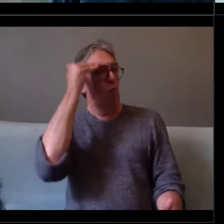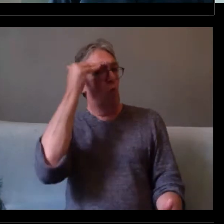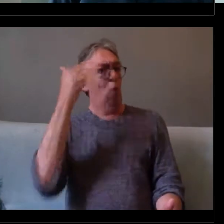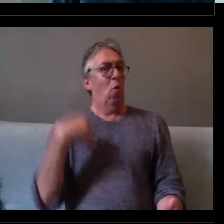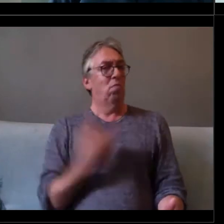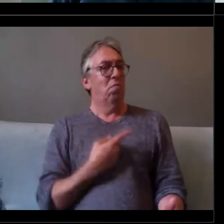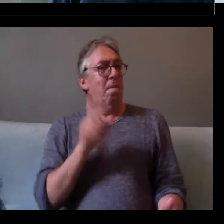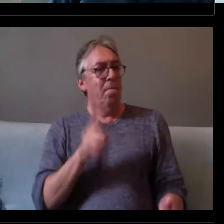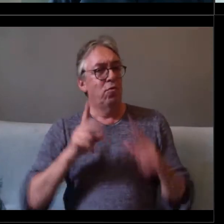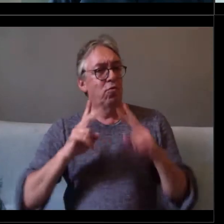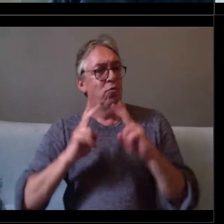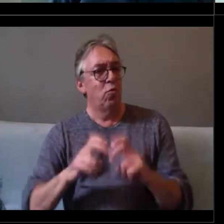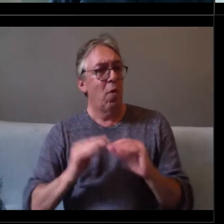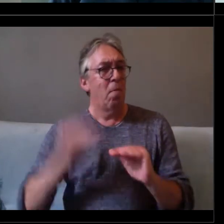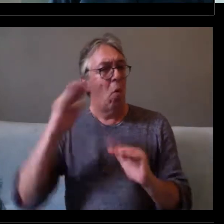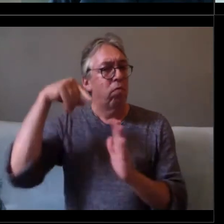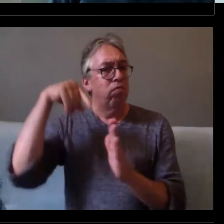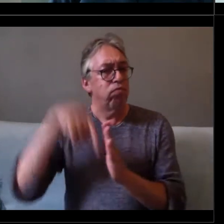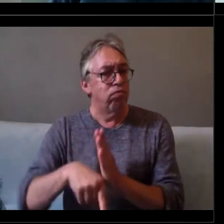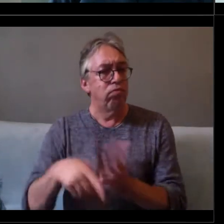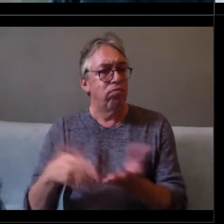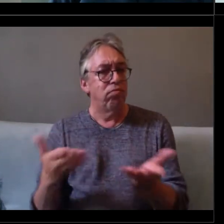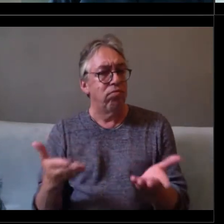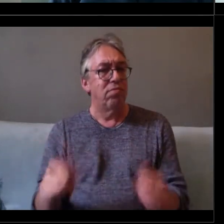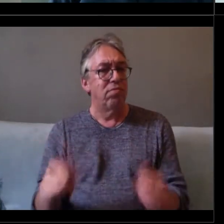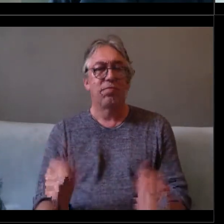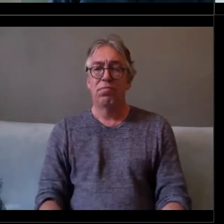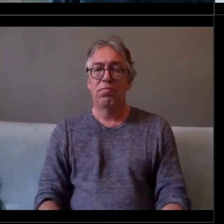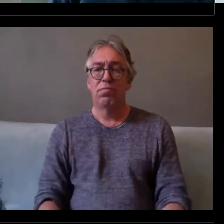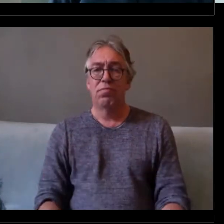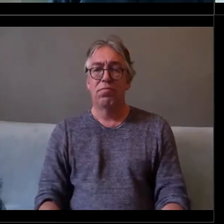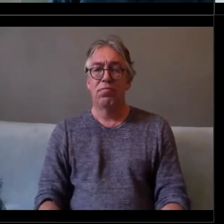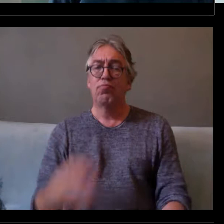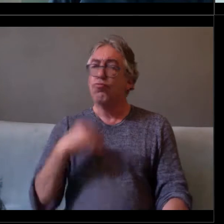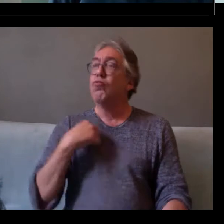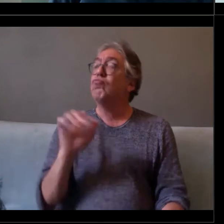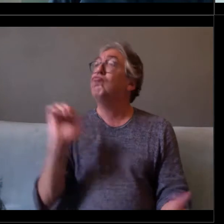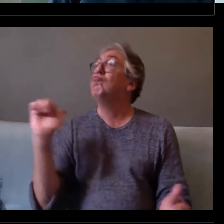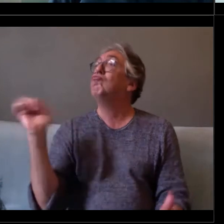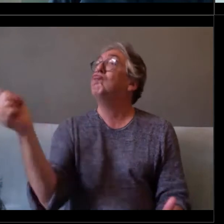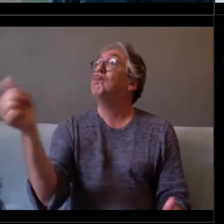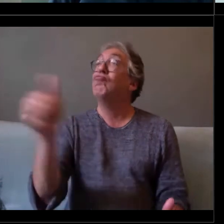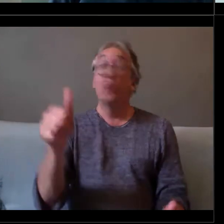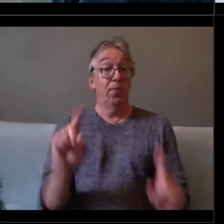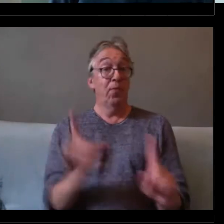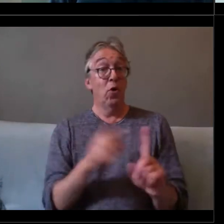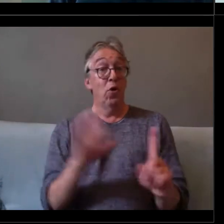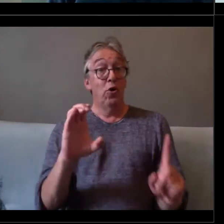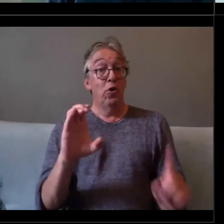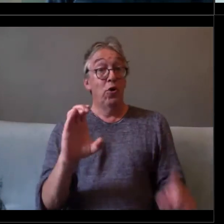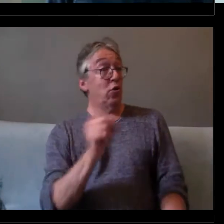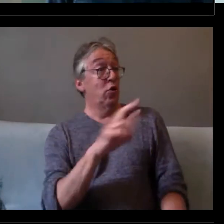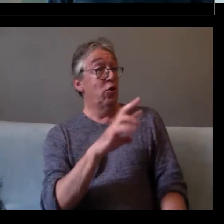I'll go in order of how you spoke to see if you have anything. Charlotte, any last words you want to share?